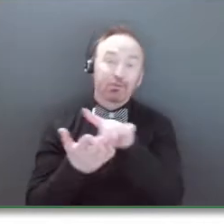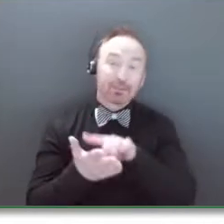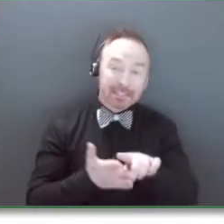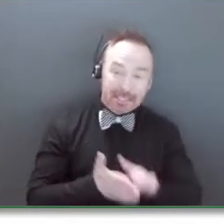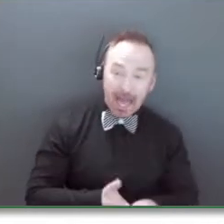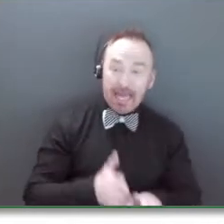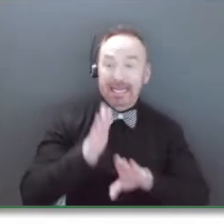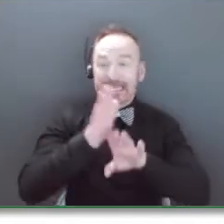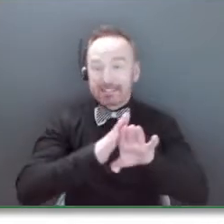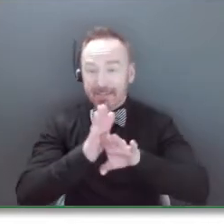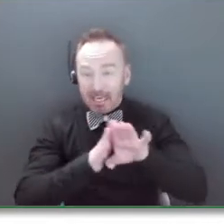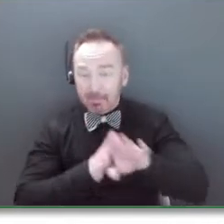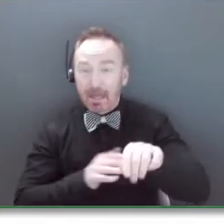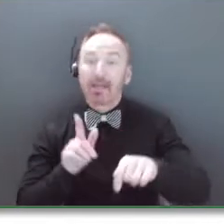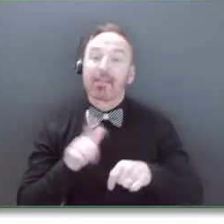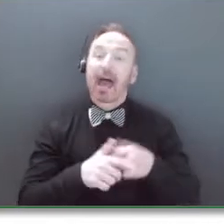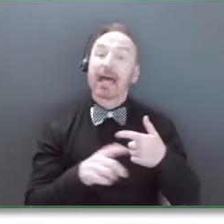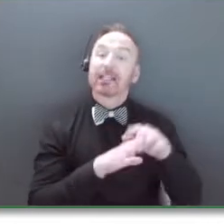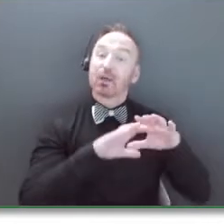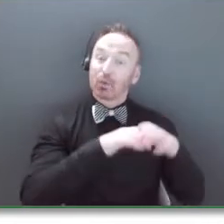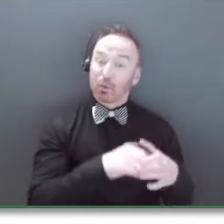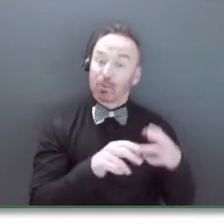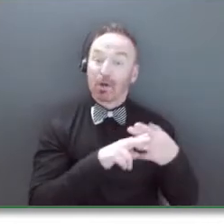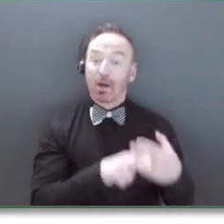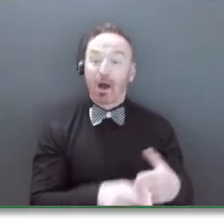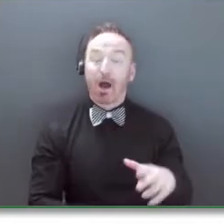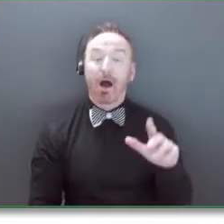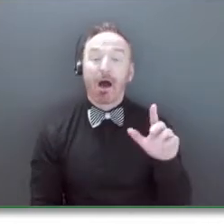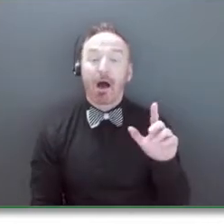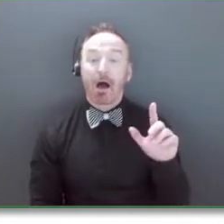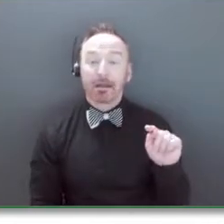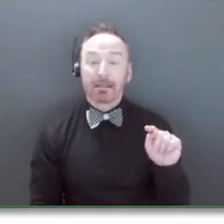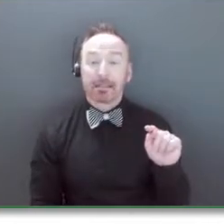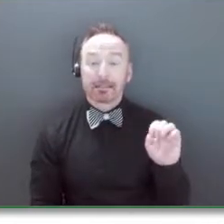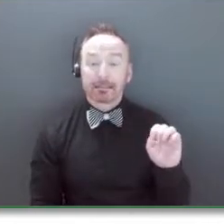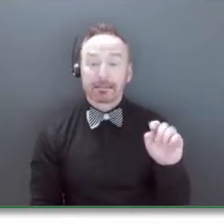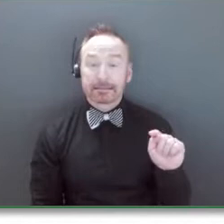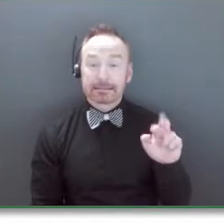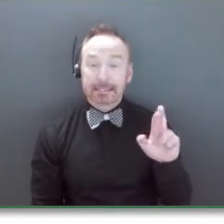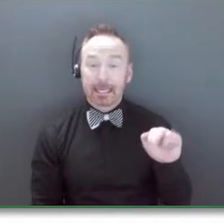for people with this with disabilities. And and this is actually a scan of